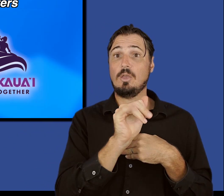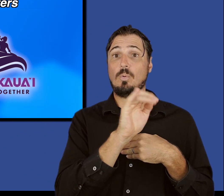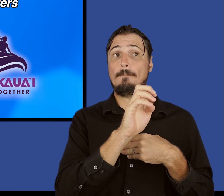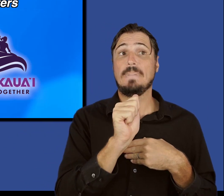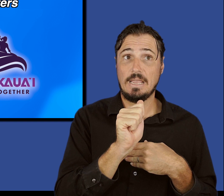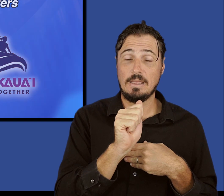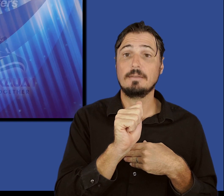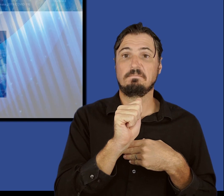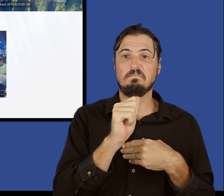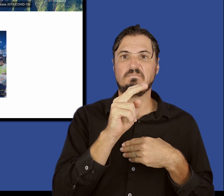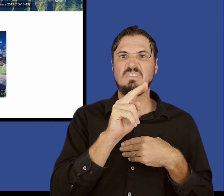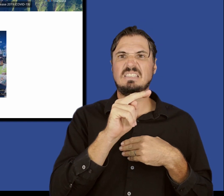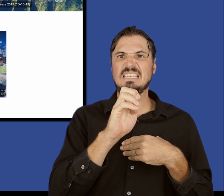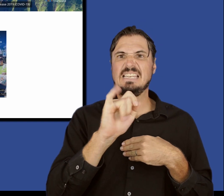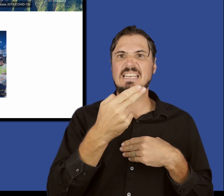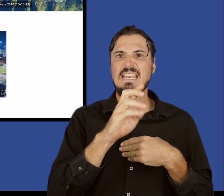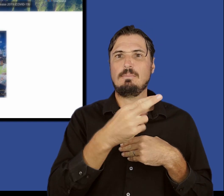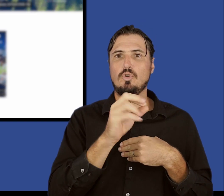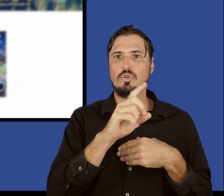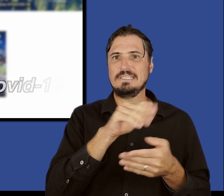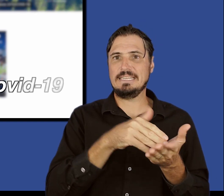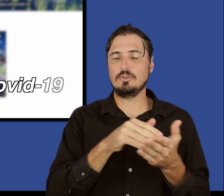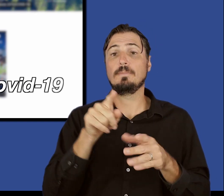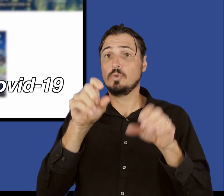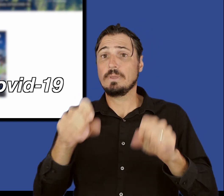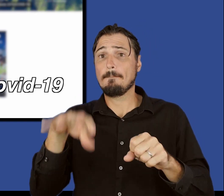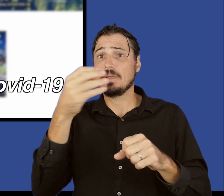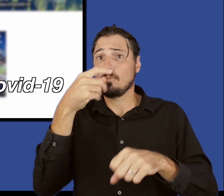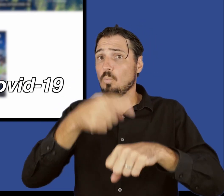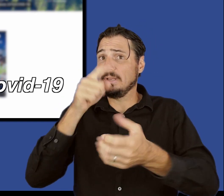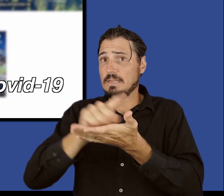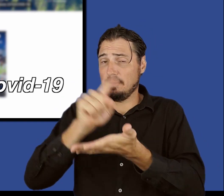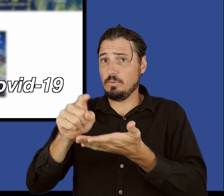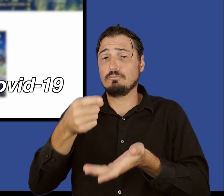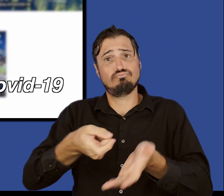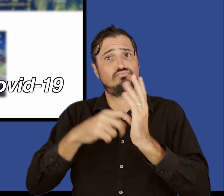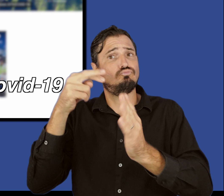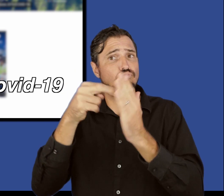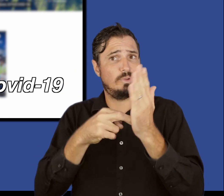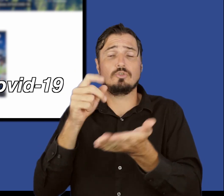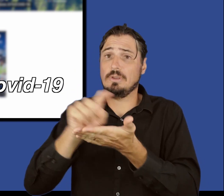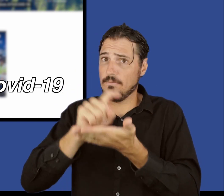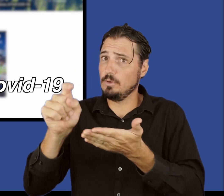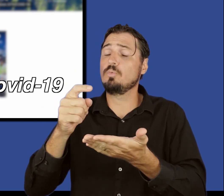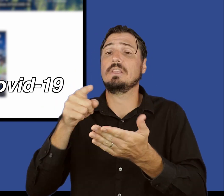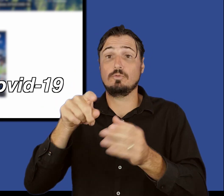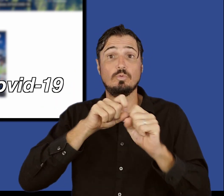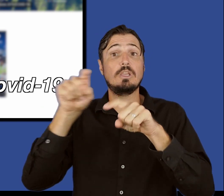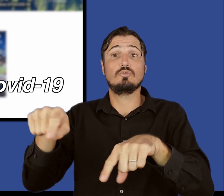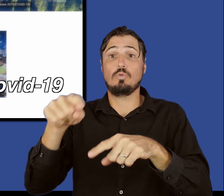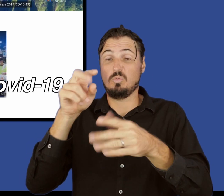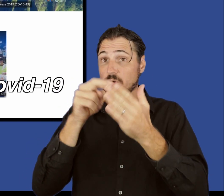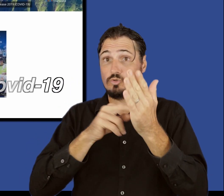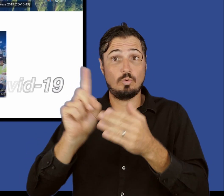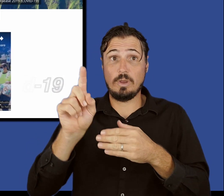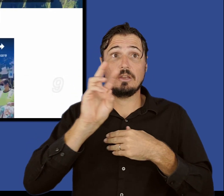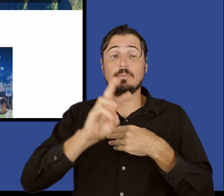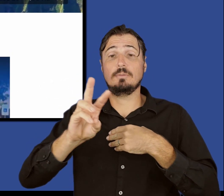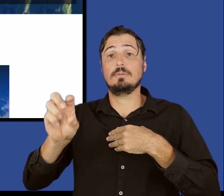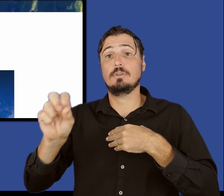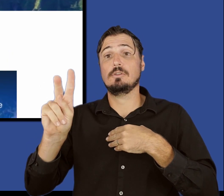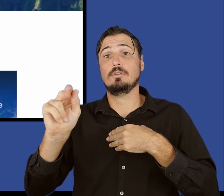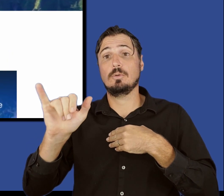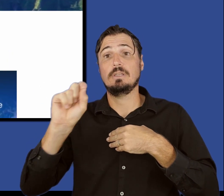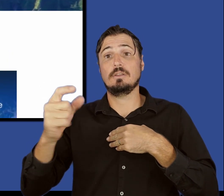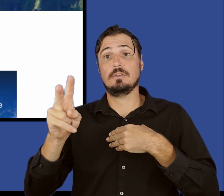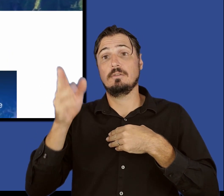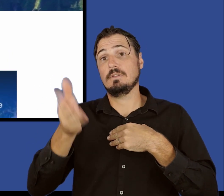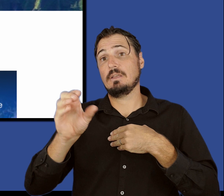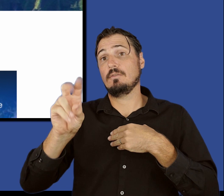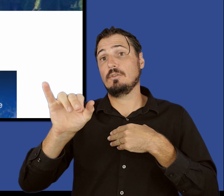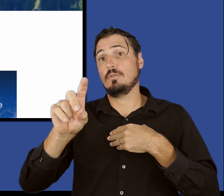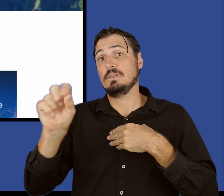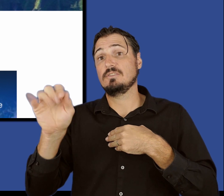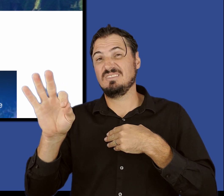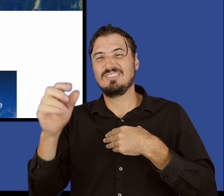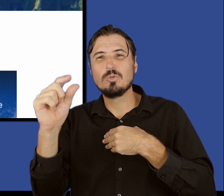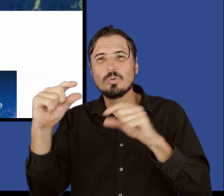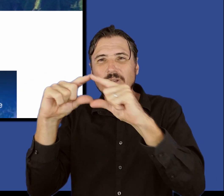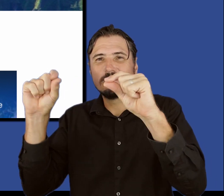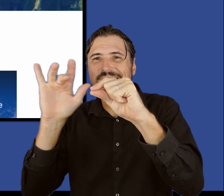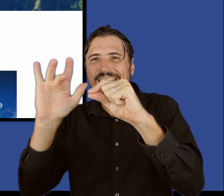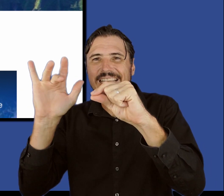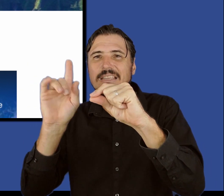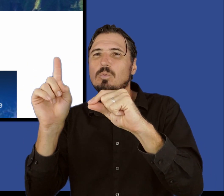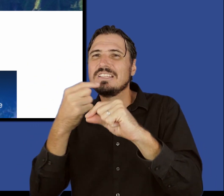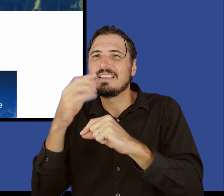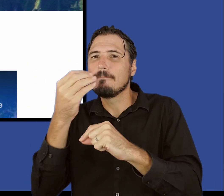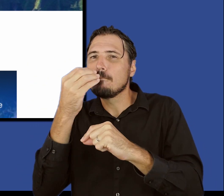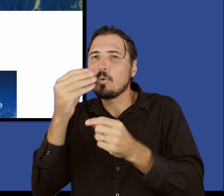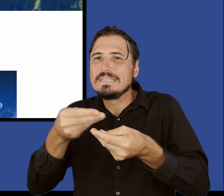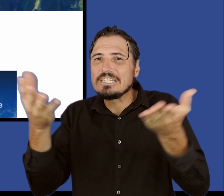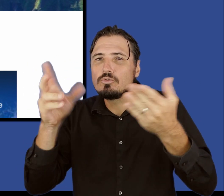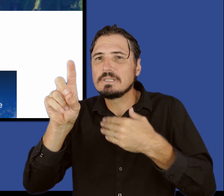You must pre-register for the program each week by going to www.kauai.gov/COVID-19 and click on the green button that says “Food Distribution.” Please register at least 48 hours in advance